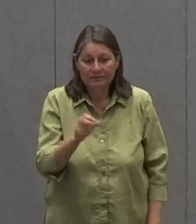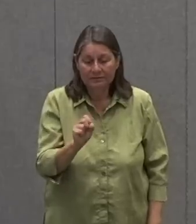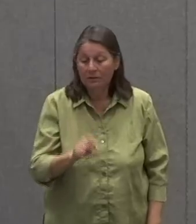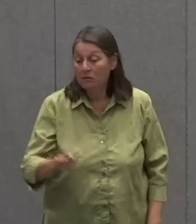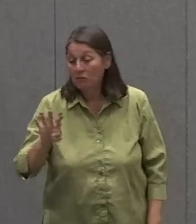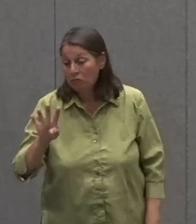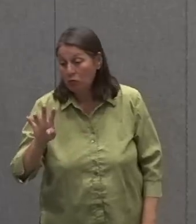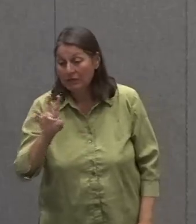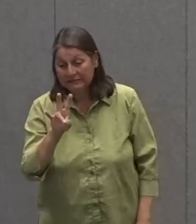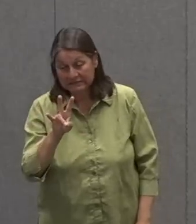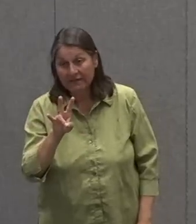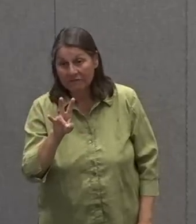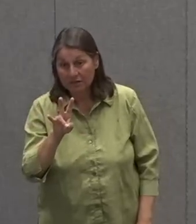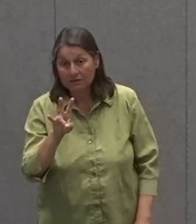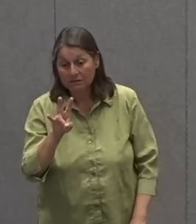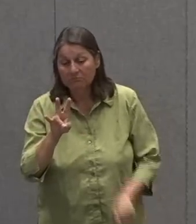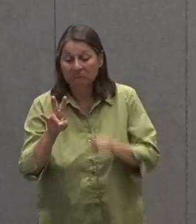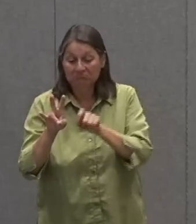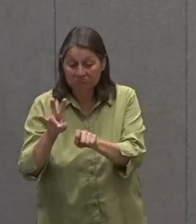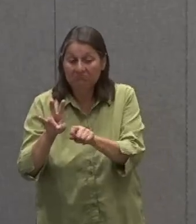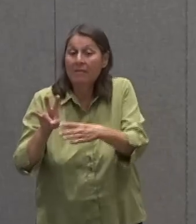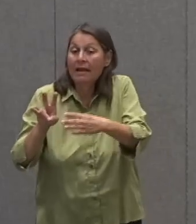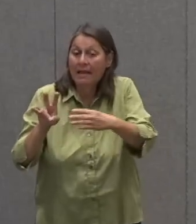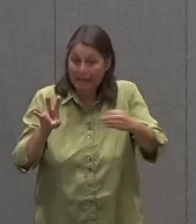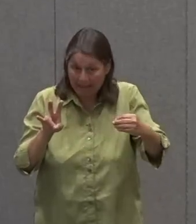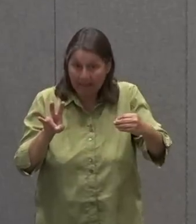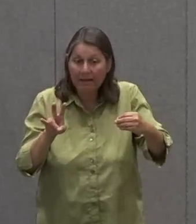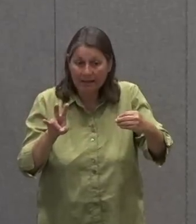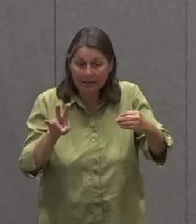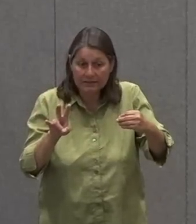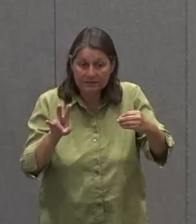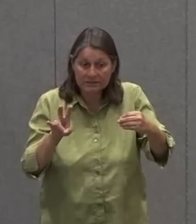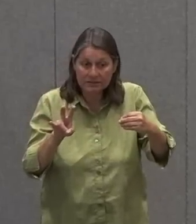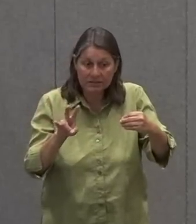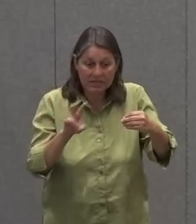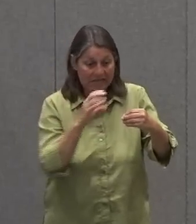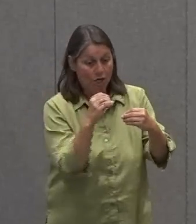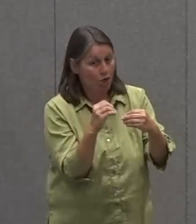47 and no tenths,